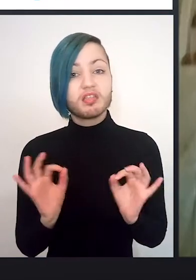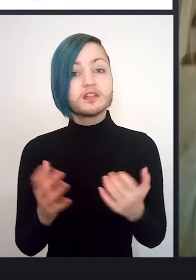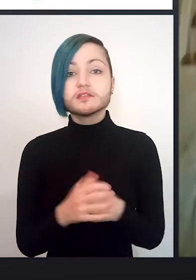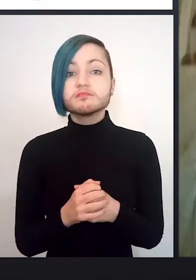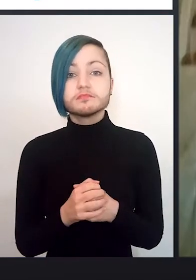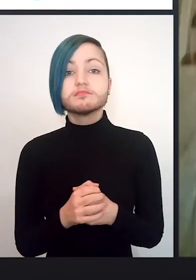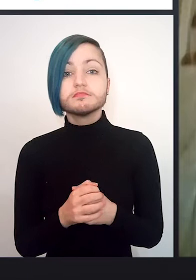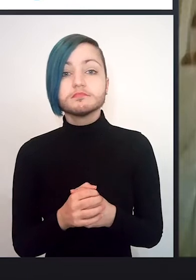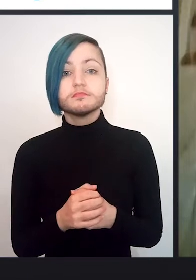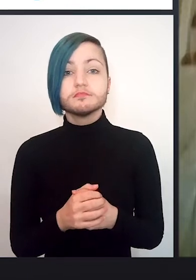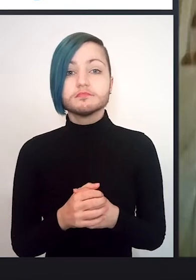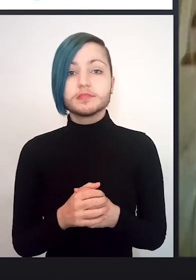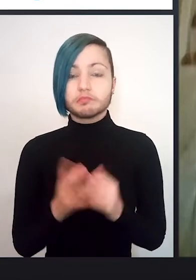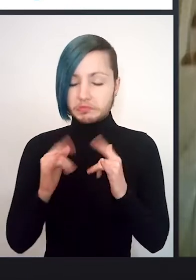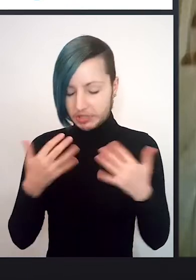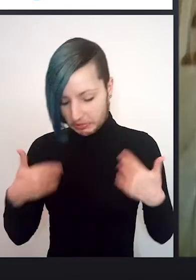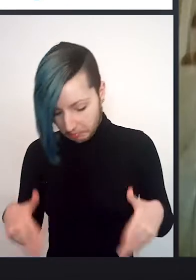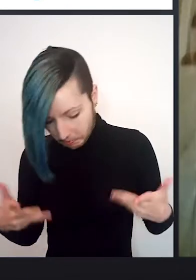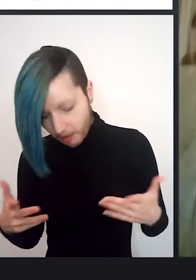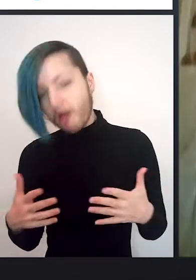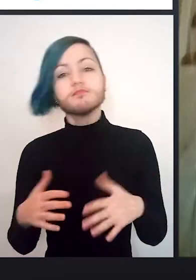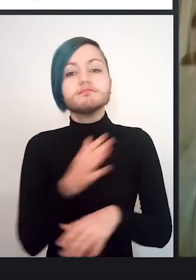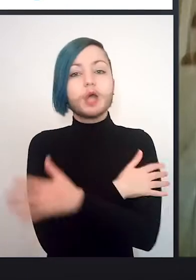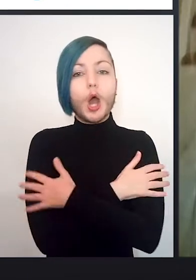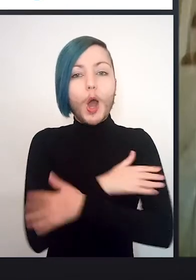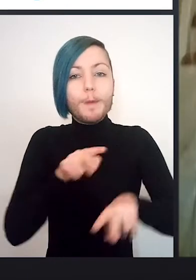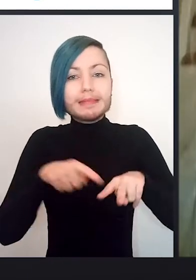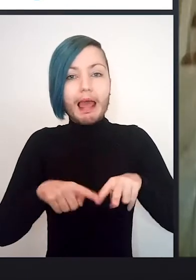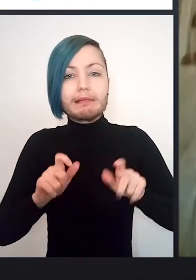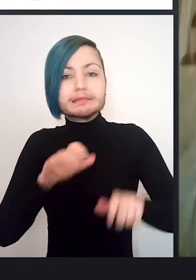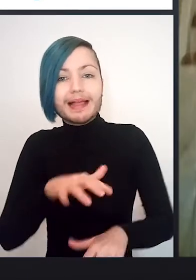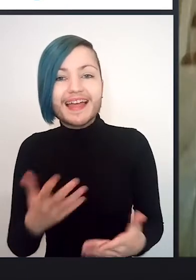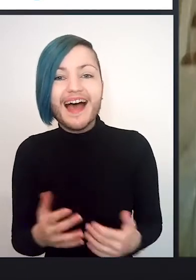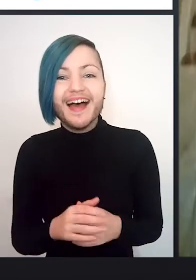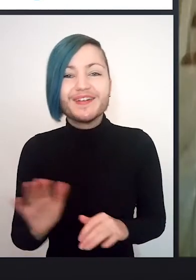I'm - my arms and legs are in the right place, everything feels alright.